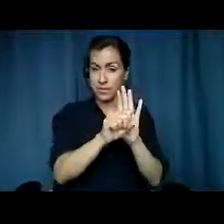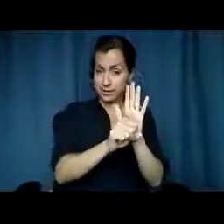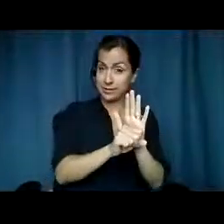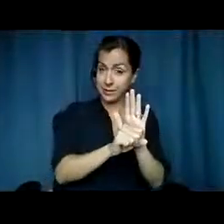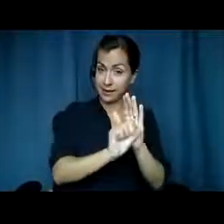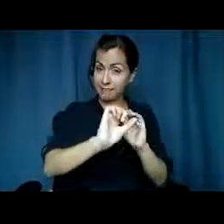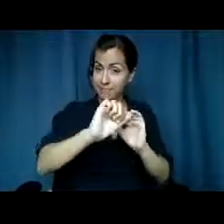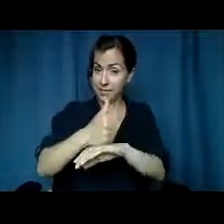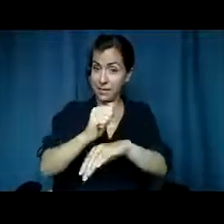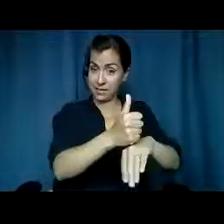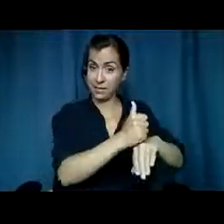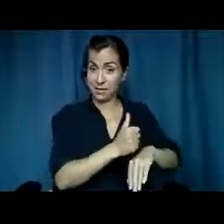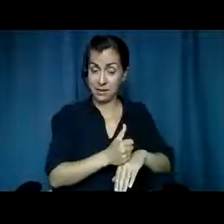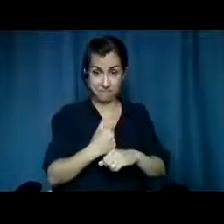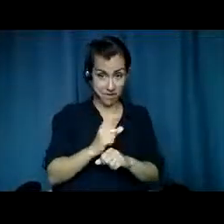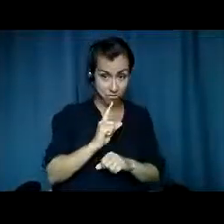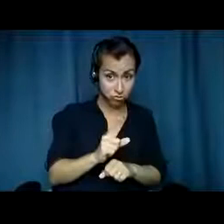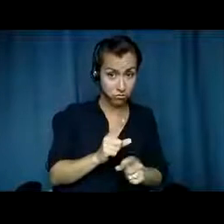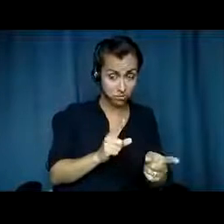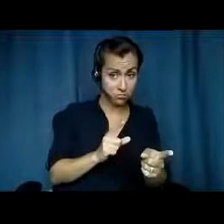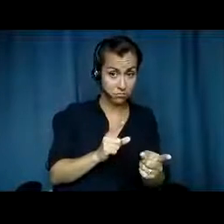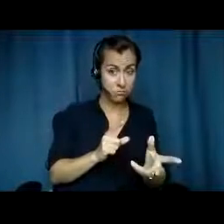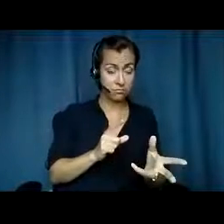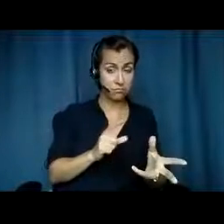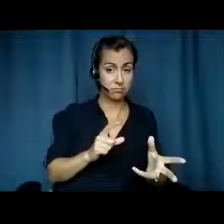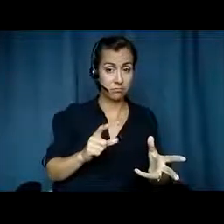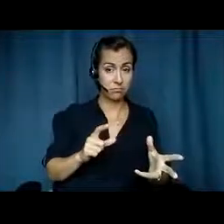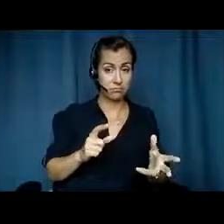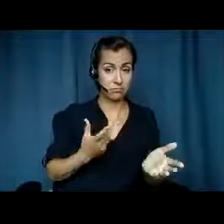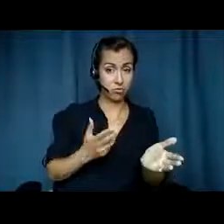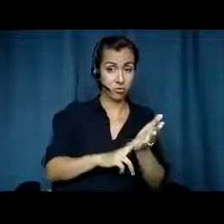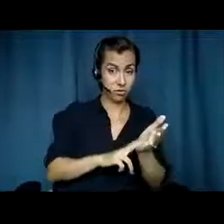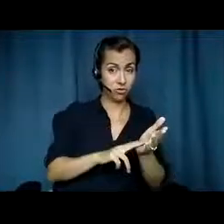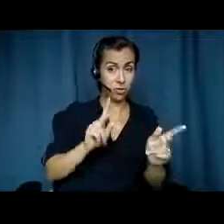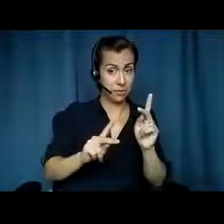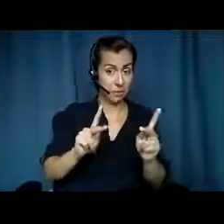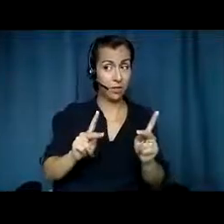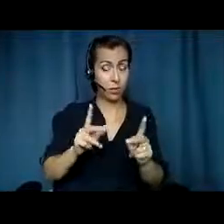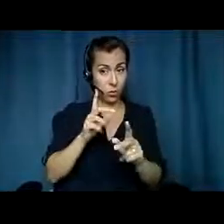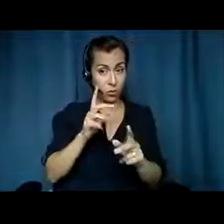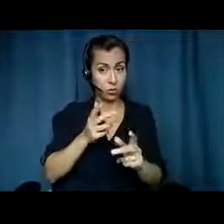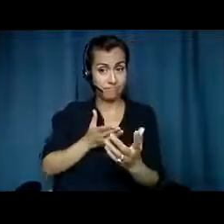getting the opportunity to vote, the opportunity to register, to maintain updated addresses,